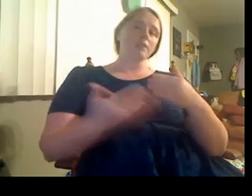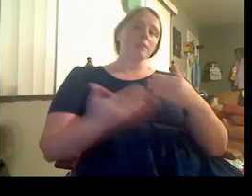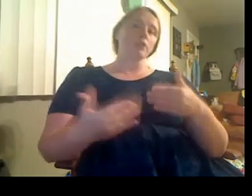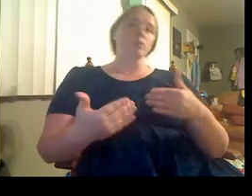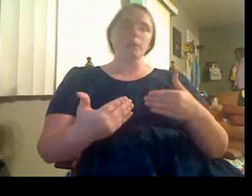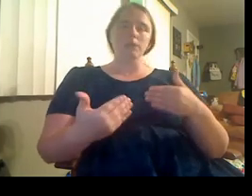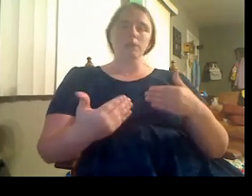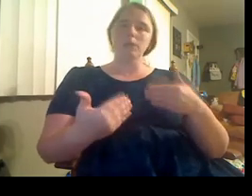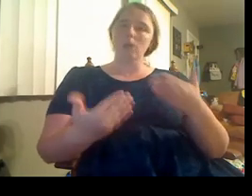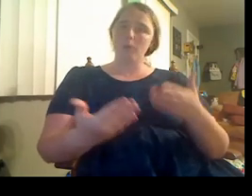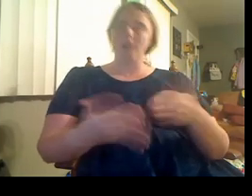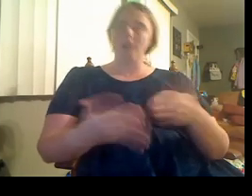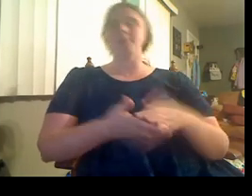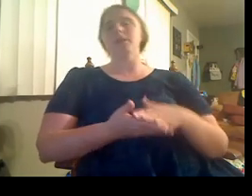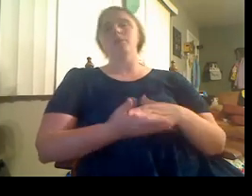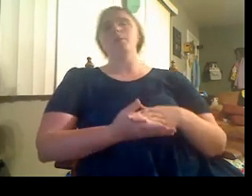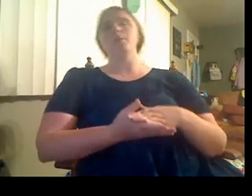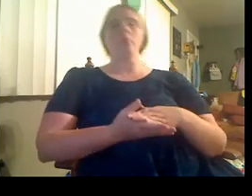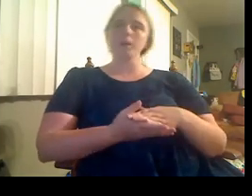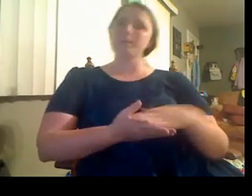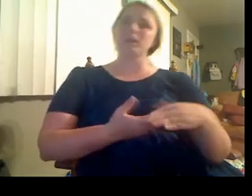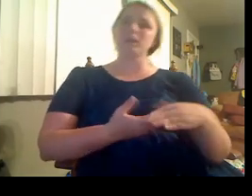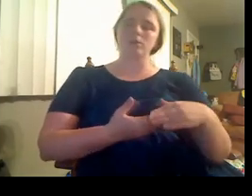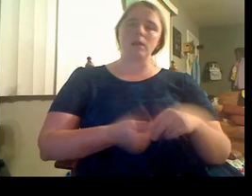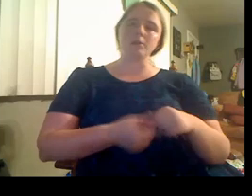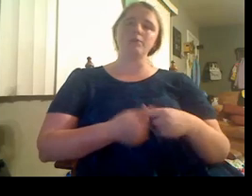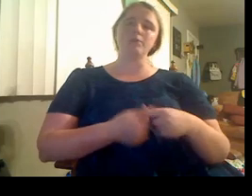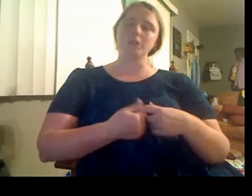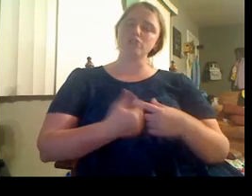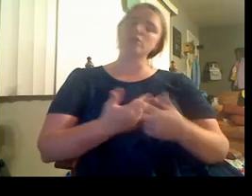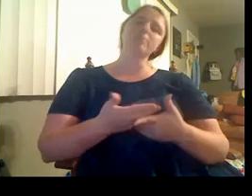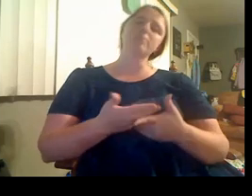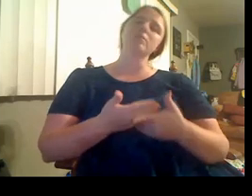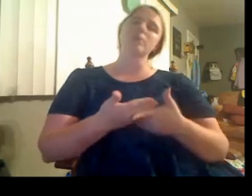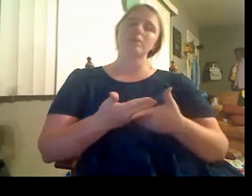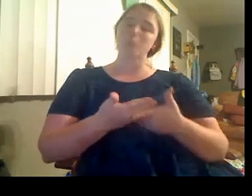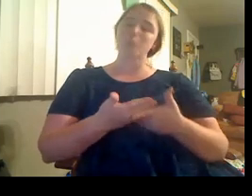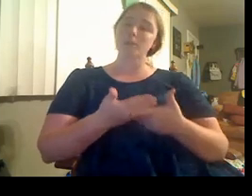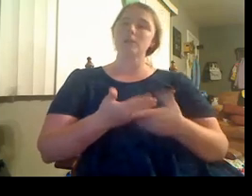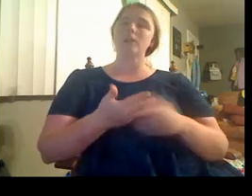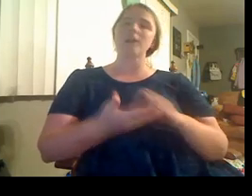Kindness goes a really really long way into building rapport and building those collaborative relationships and so it's important that